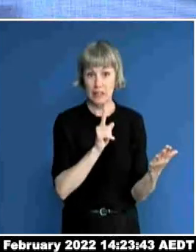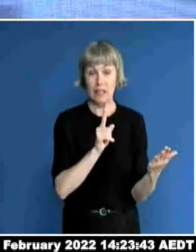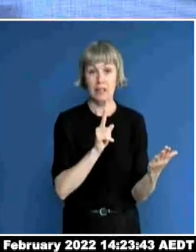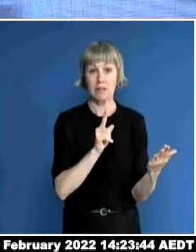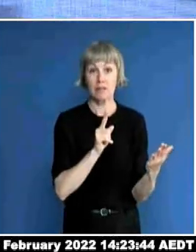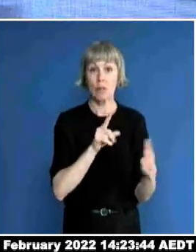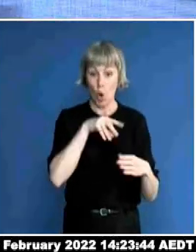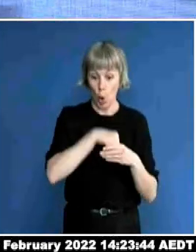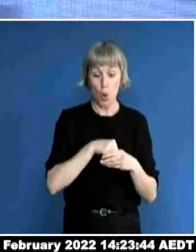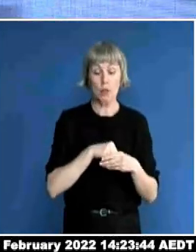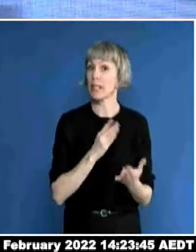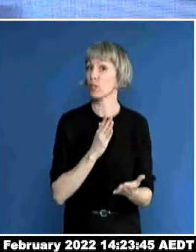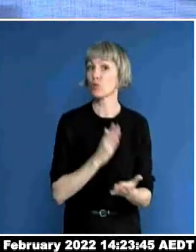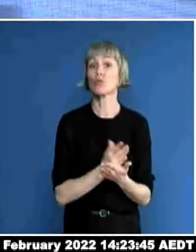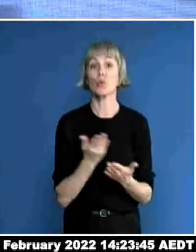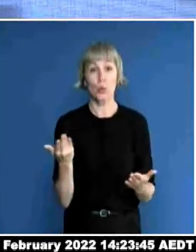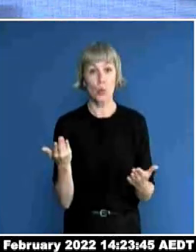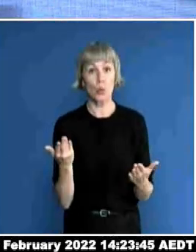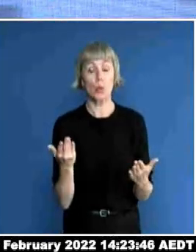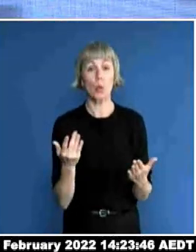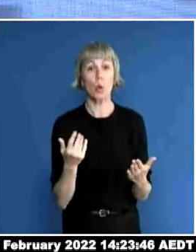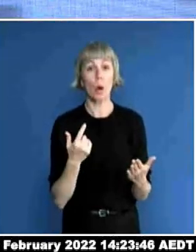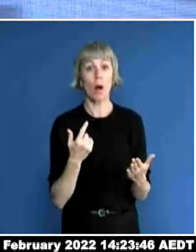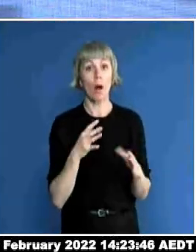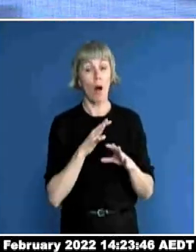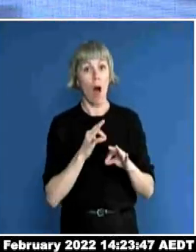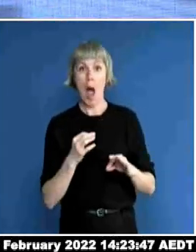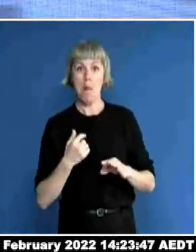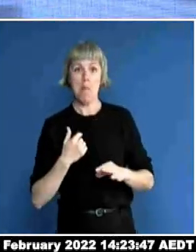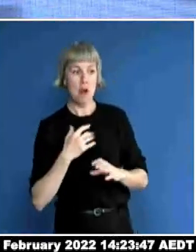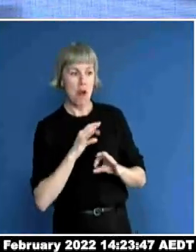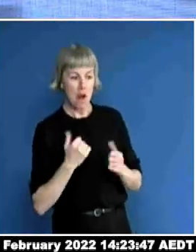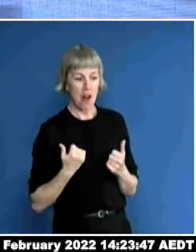So I'm not putting these to her as propositions but based on her statement.